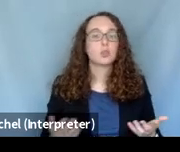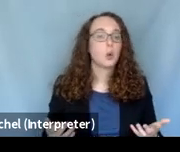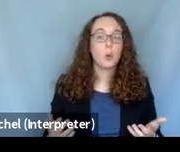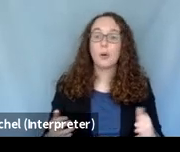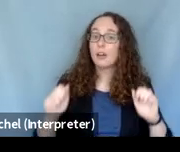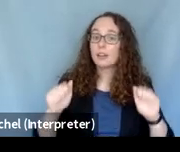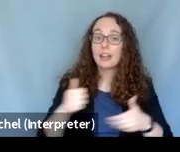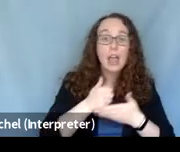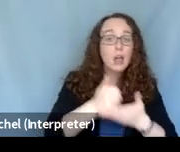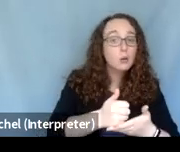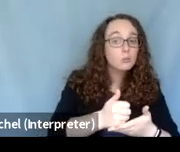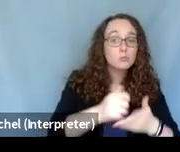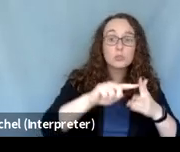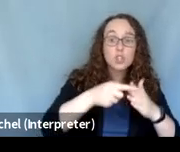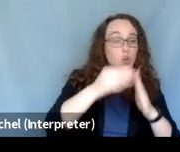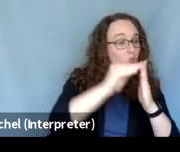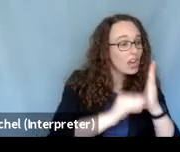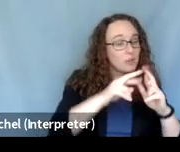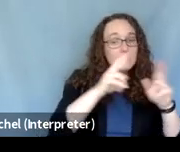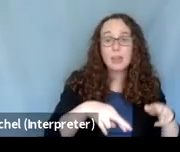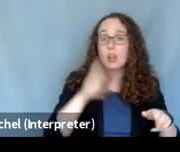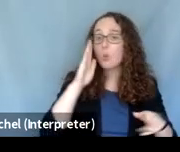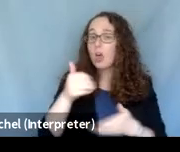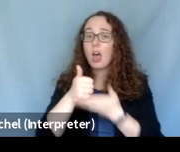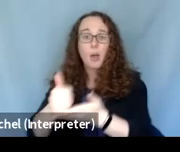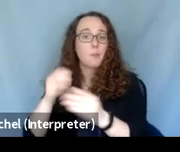sure it's perfect. At the end of the session, it takes a